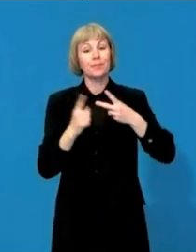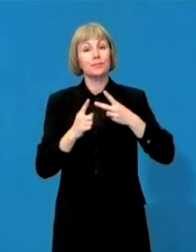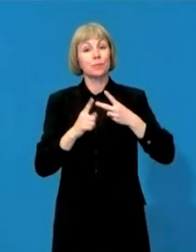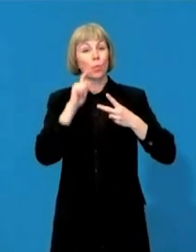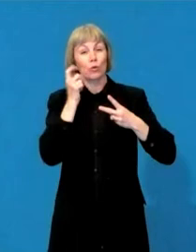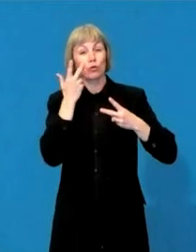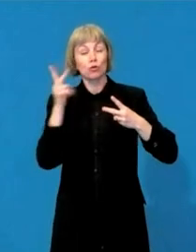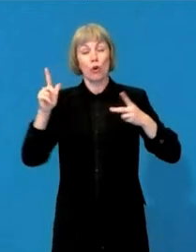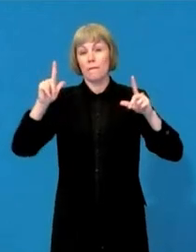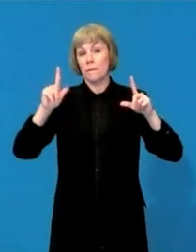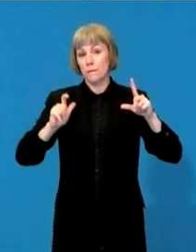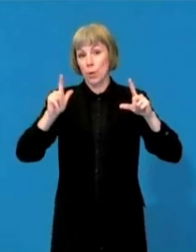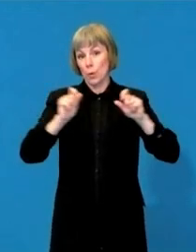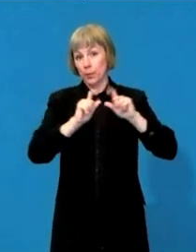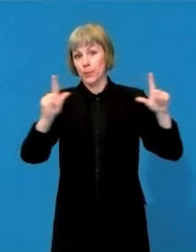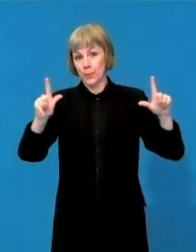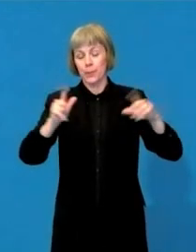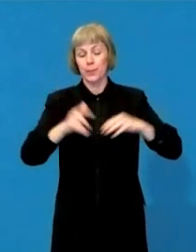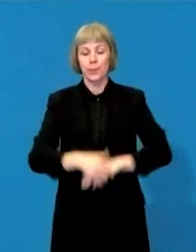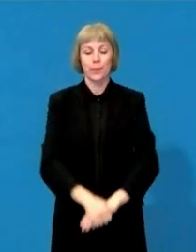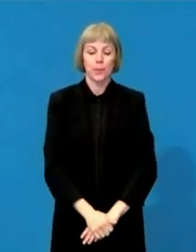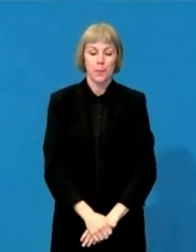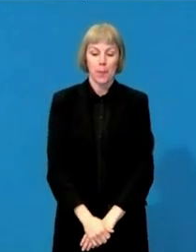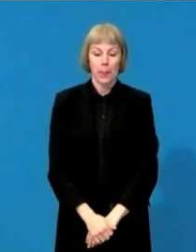Doc ID MWRC.9999.0001.0115.